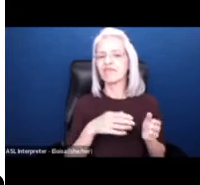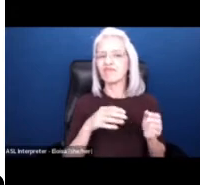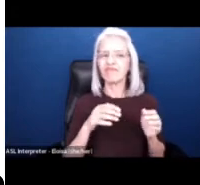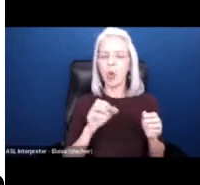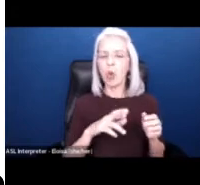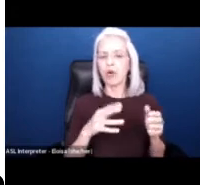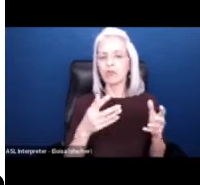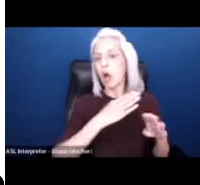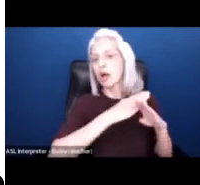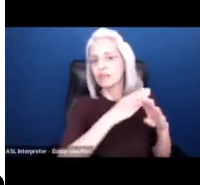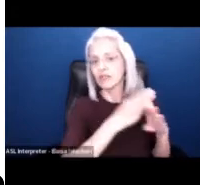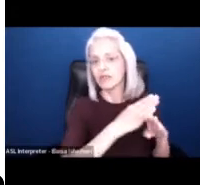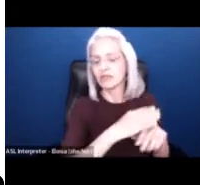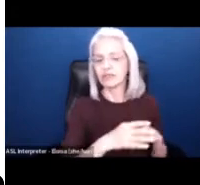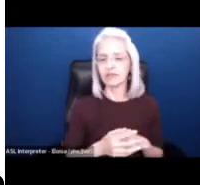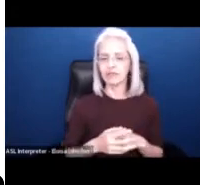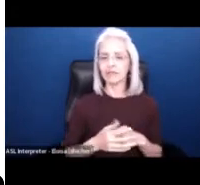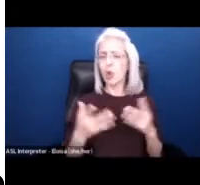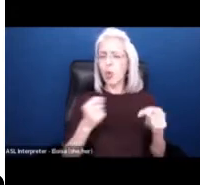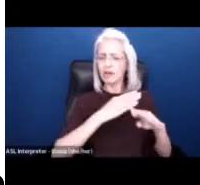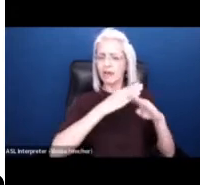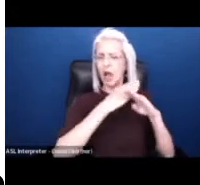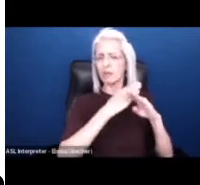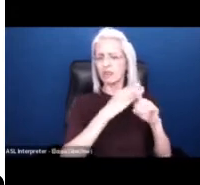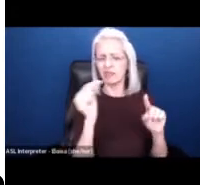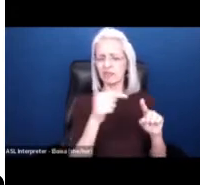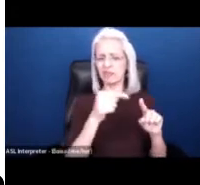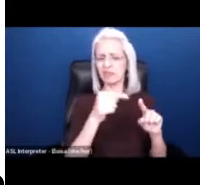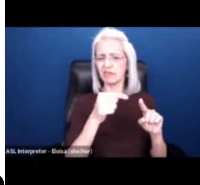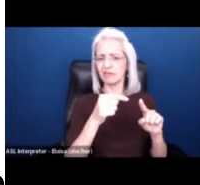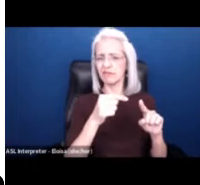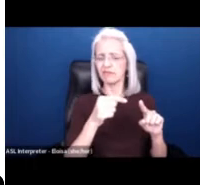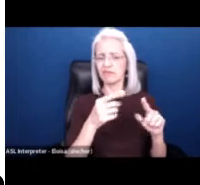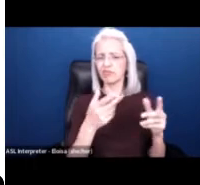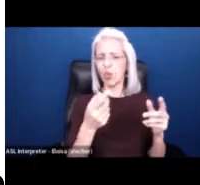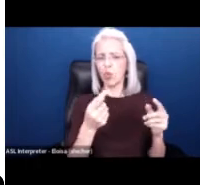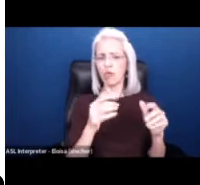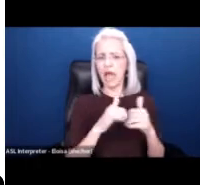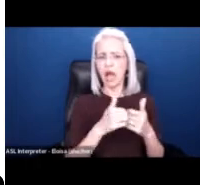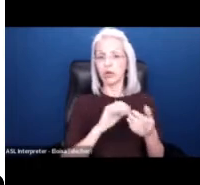So what can these obstacles? How can they become obstacles? People with traumatic brain